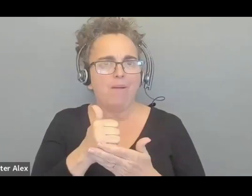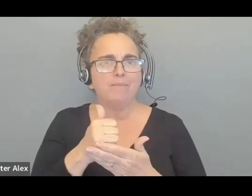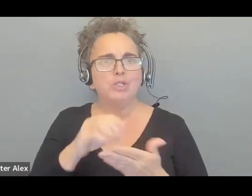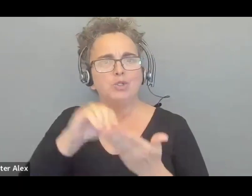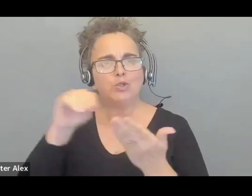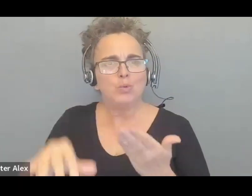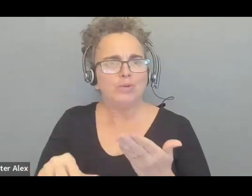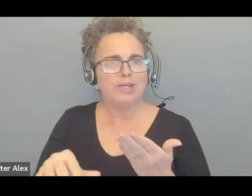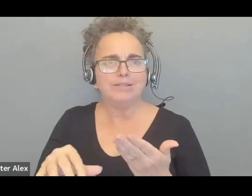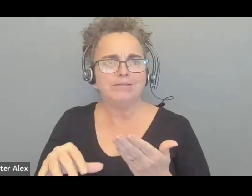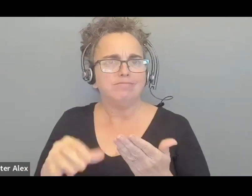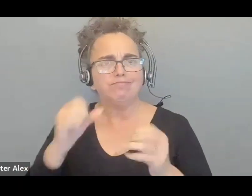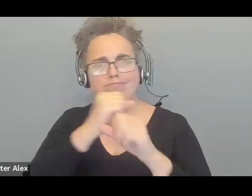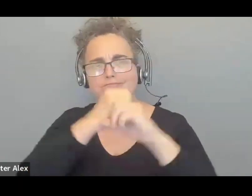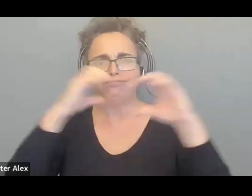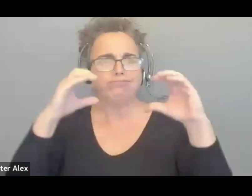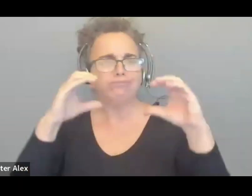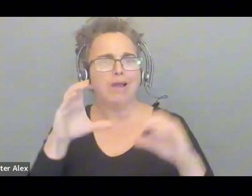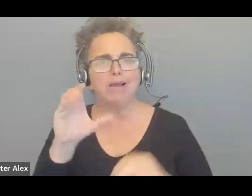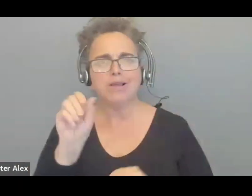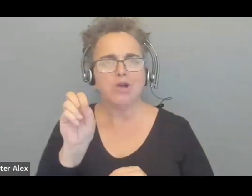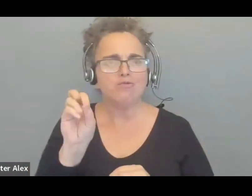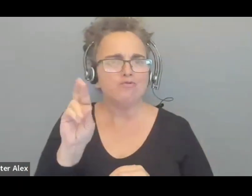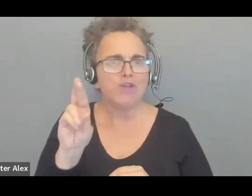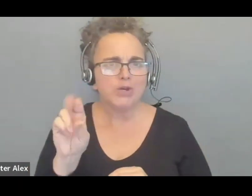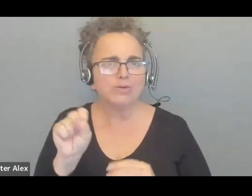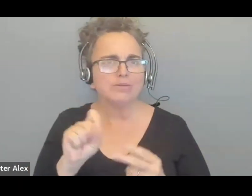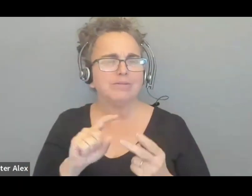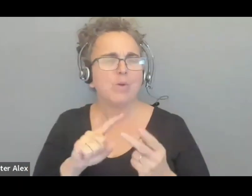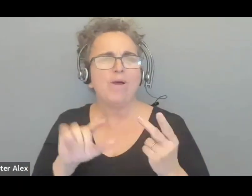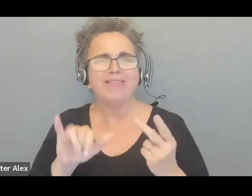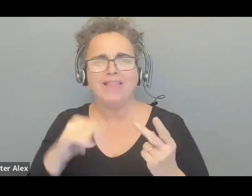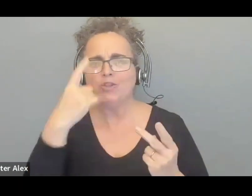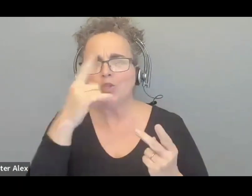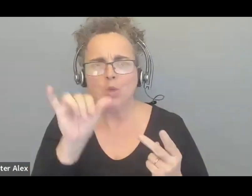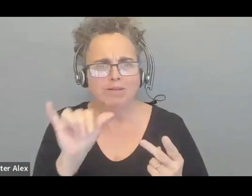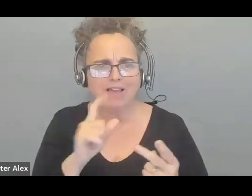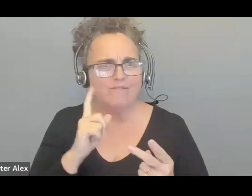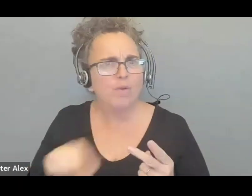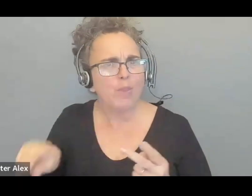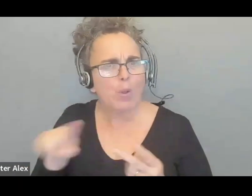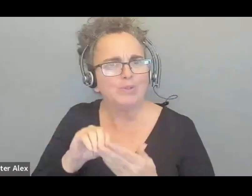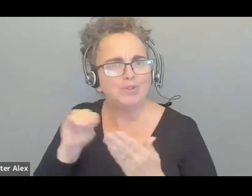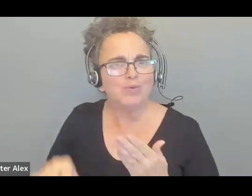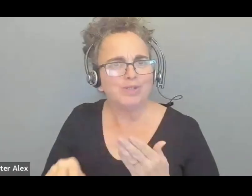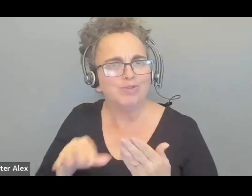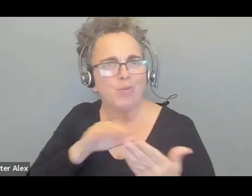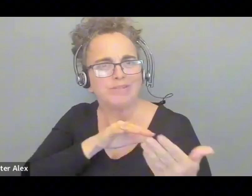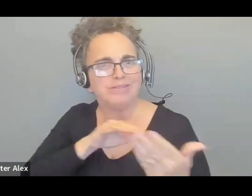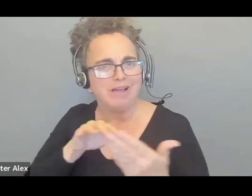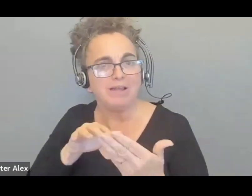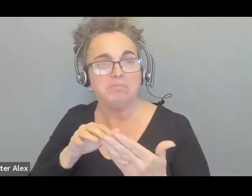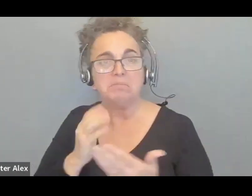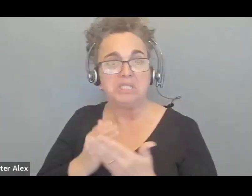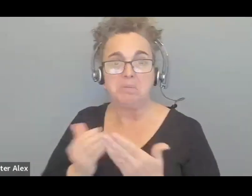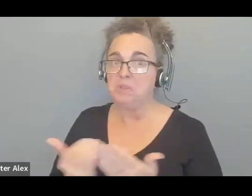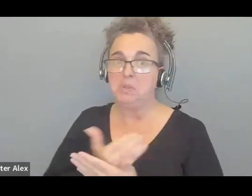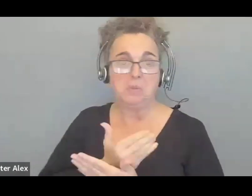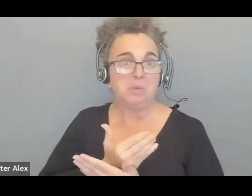What, what they're studying, but then where might they go and what, what does that look like for them? And so some are new, fully new to these topics